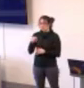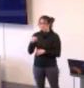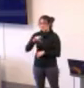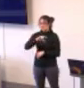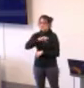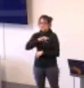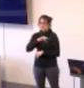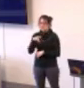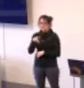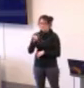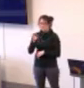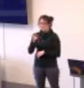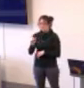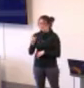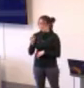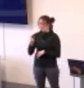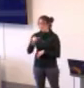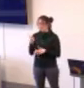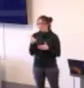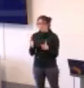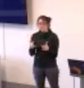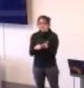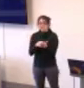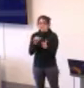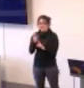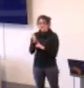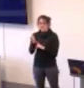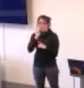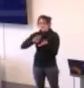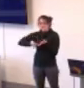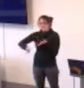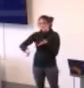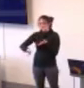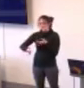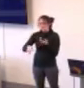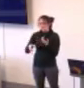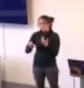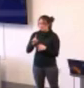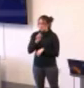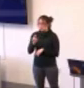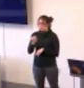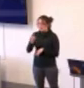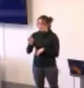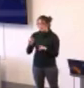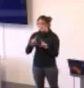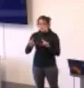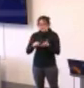Or some other means. Sometimes the cases are dismissed. That's actually quite rare. So what we're seeing is that most